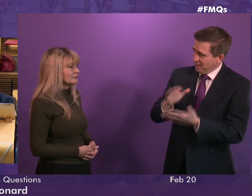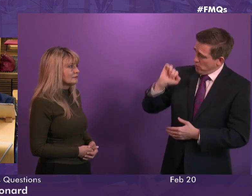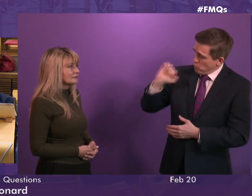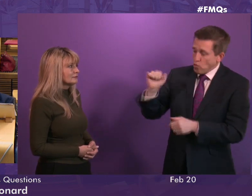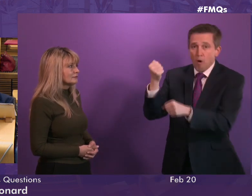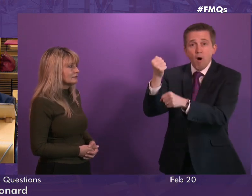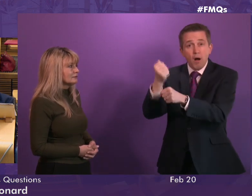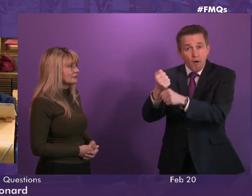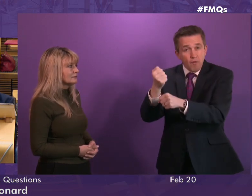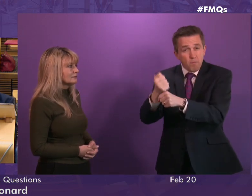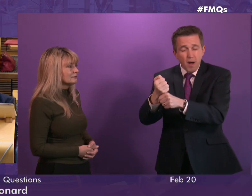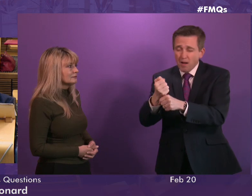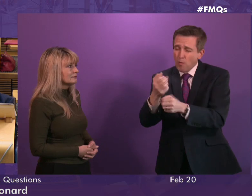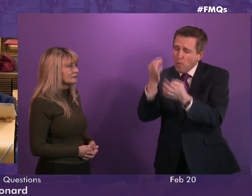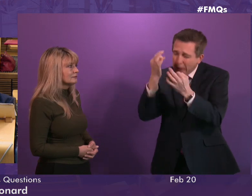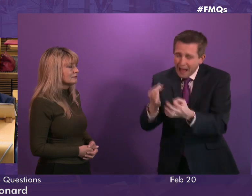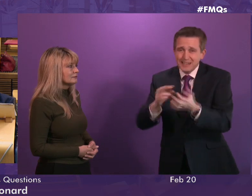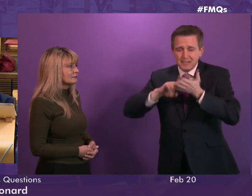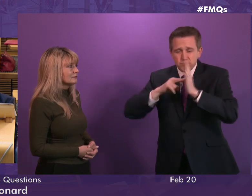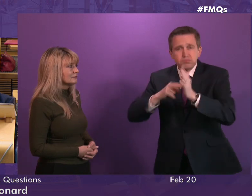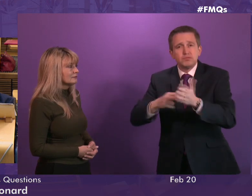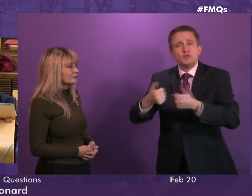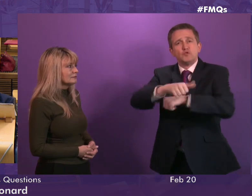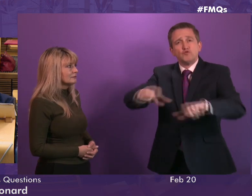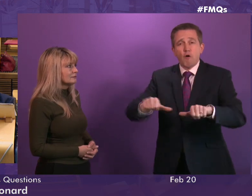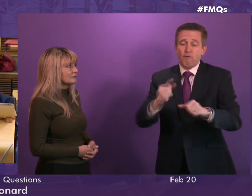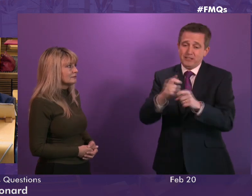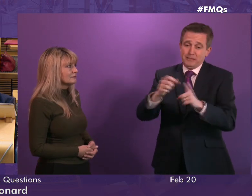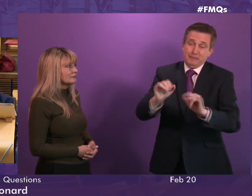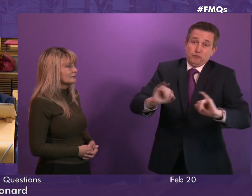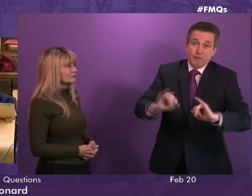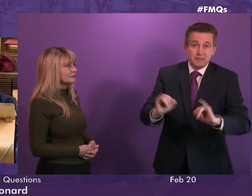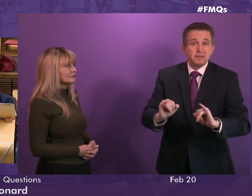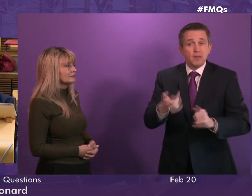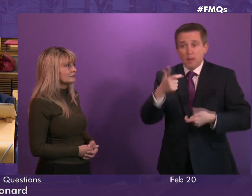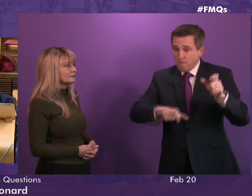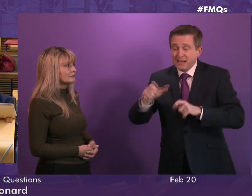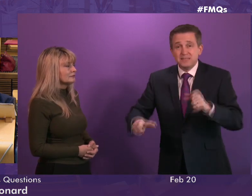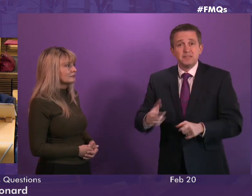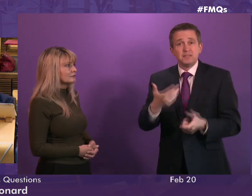will solve the GP crisis that patients are facing here, in Scotland?